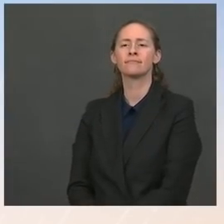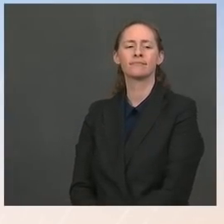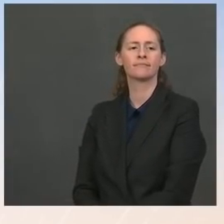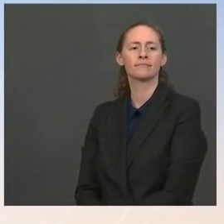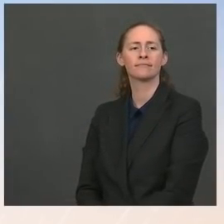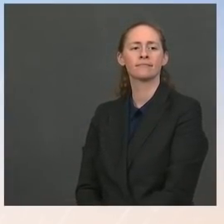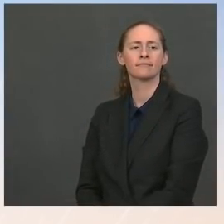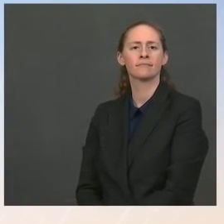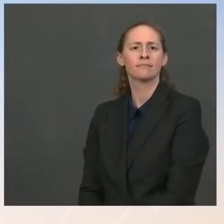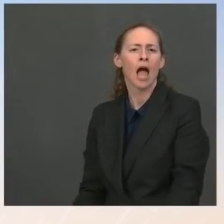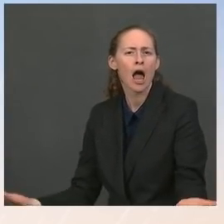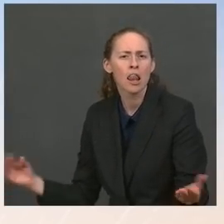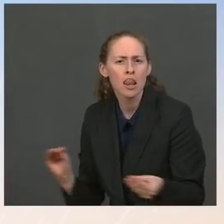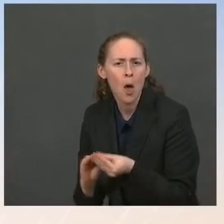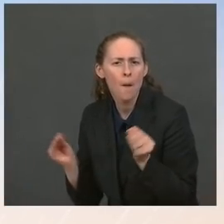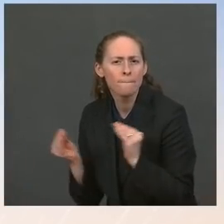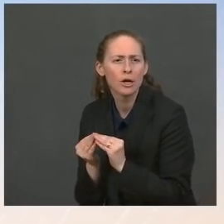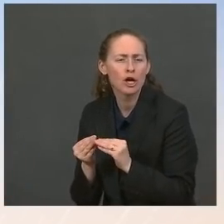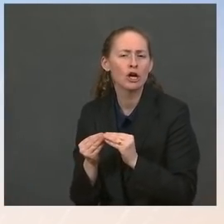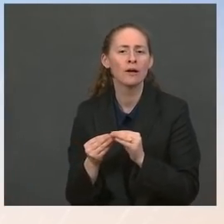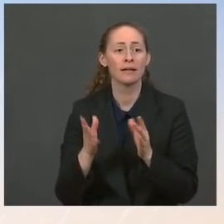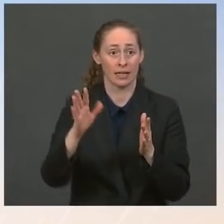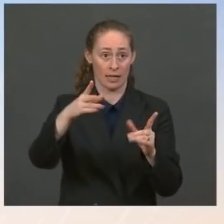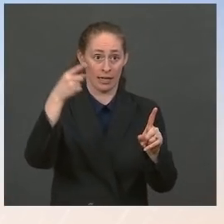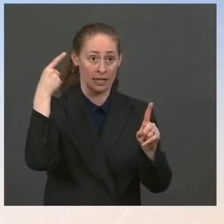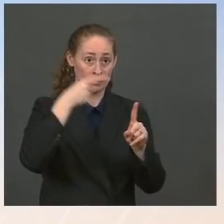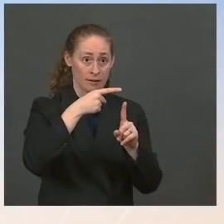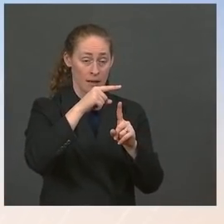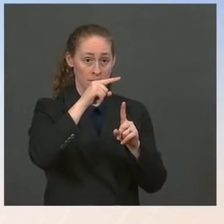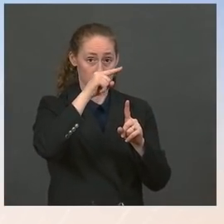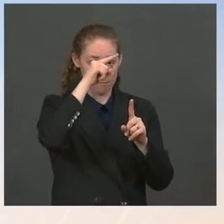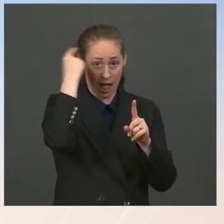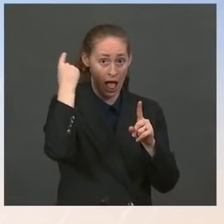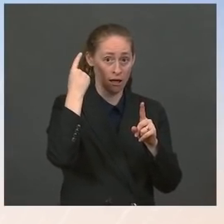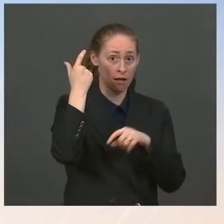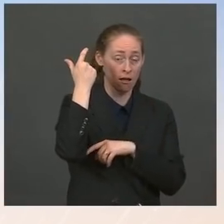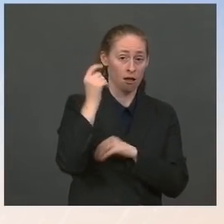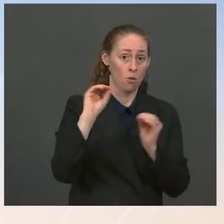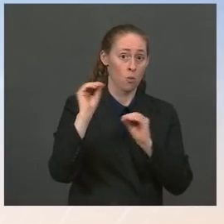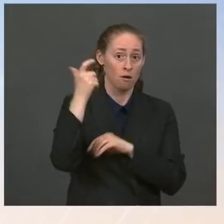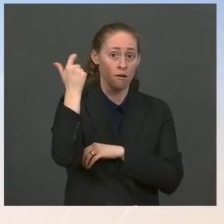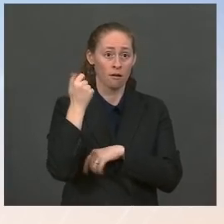Ms. Jean-Pierre: Yeah, so you're talking about the Black unemployment rate? The Press: Yes. >> Ms. Jean-Pierre: Yeah. So we know there's a lot of votality